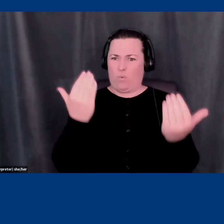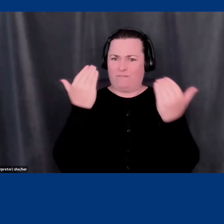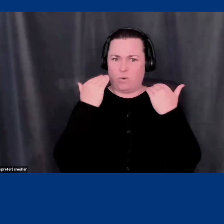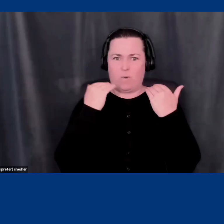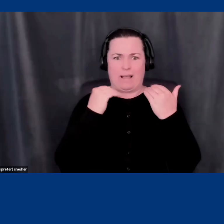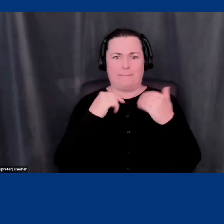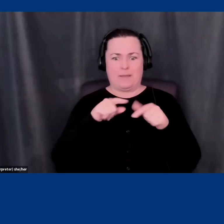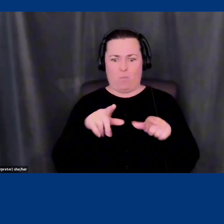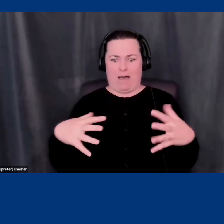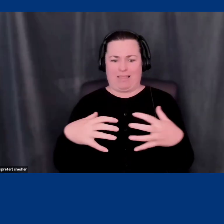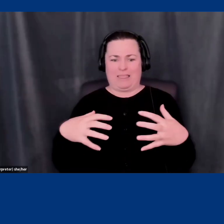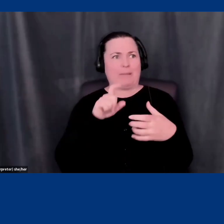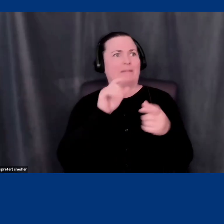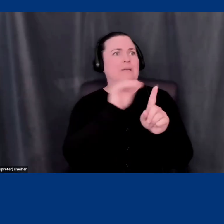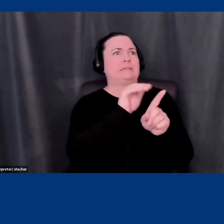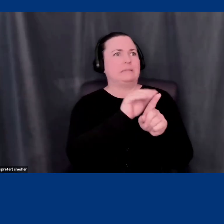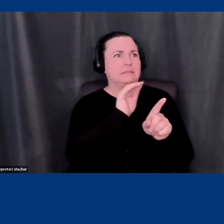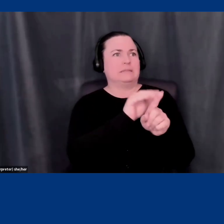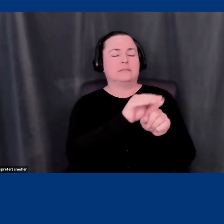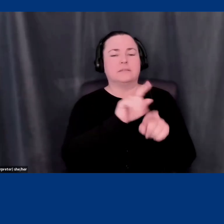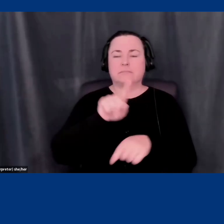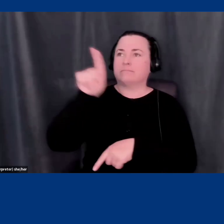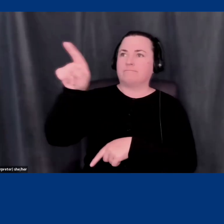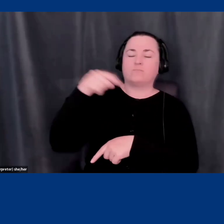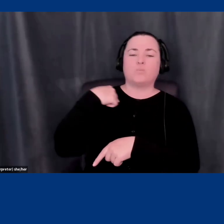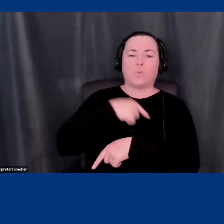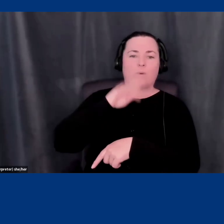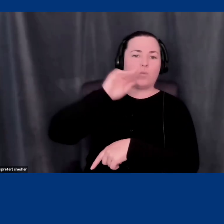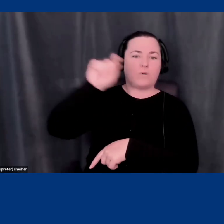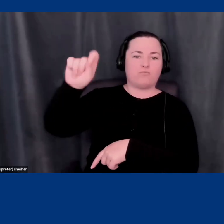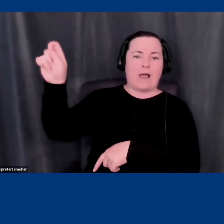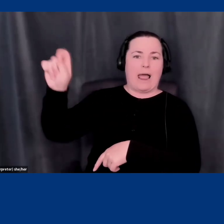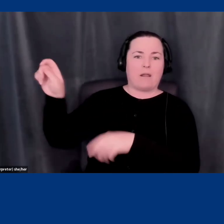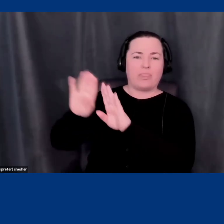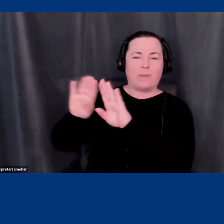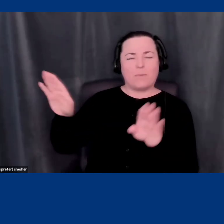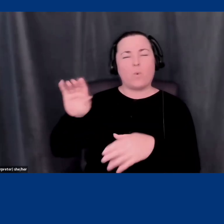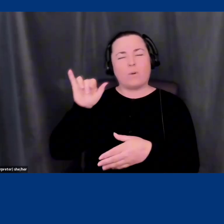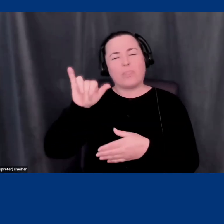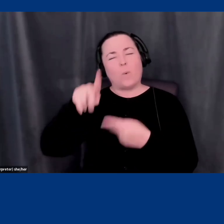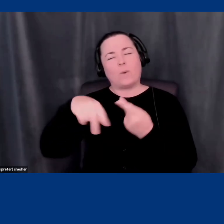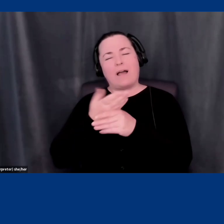And so that is something that I start with and try to think through is for labor and delivery. Here's